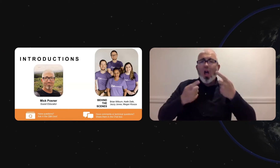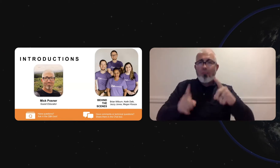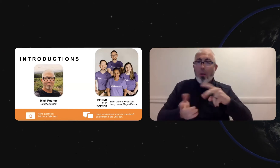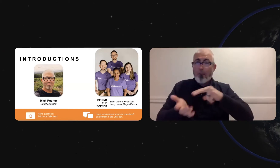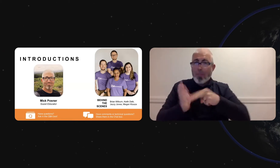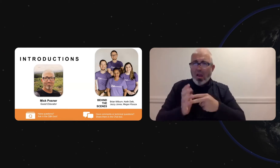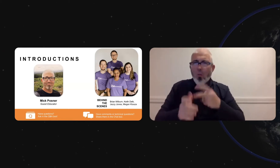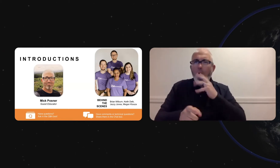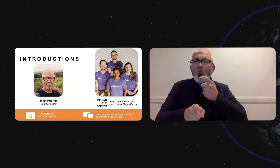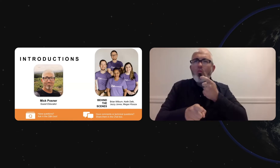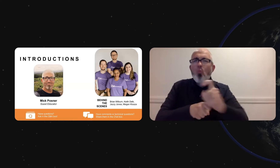and sell water.